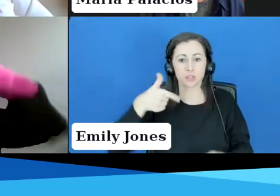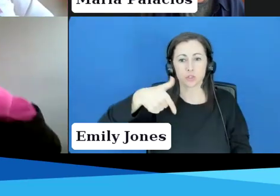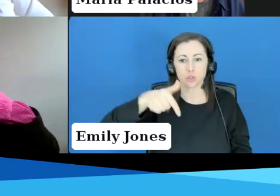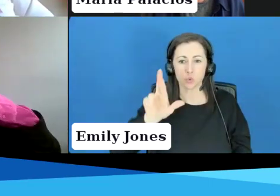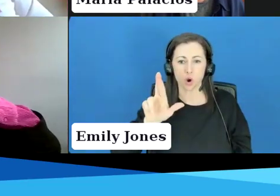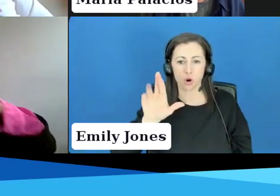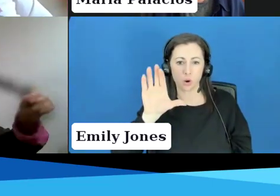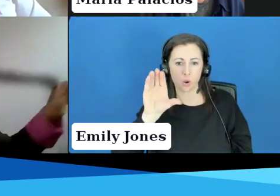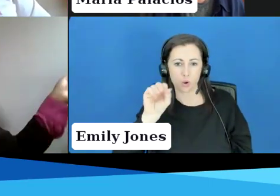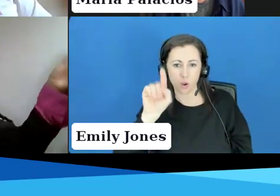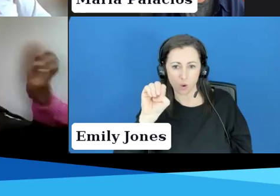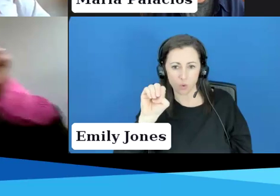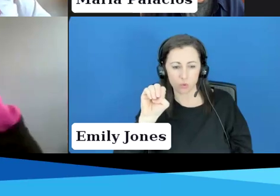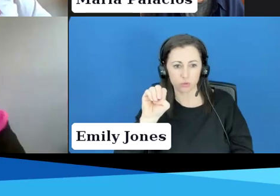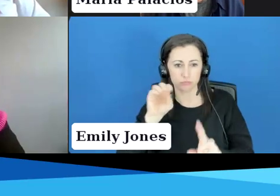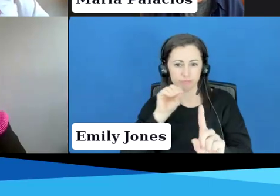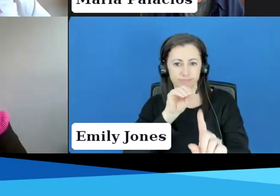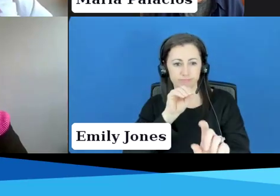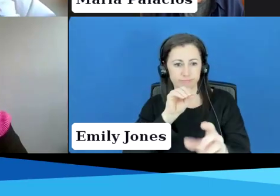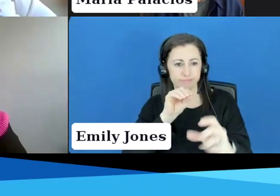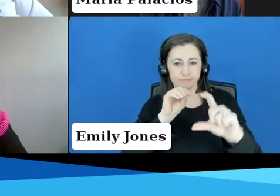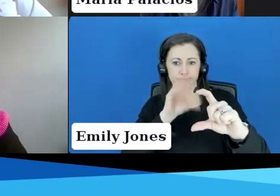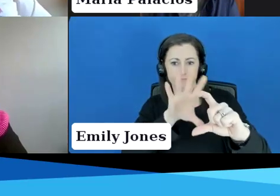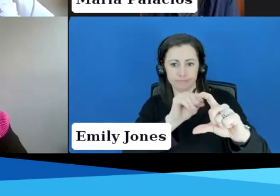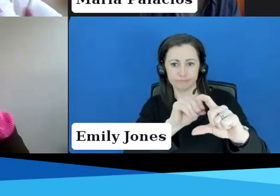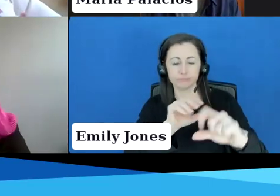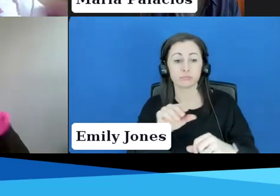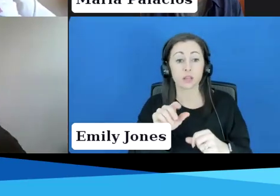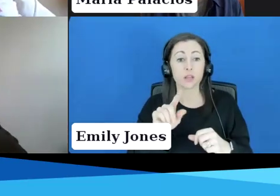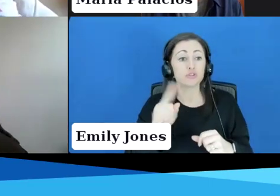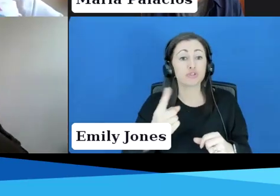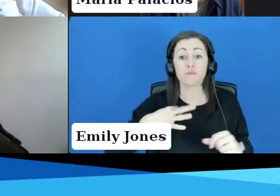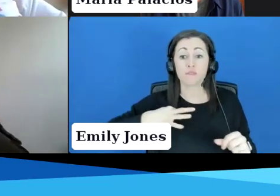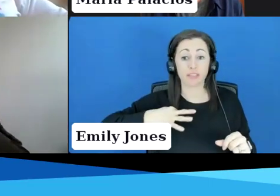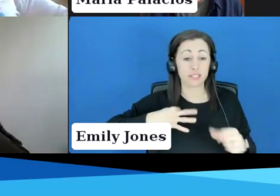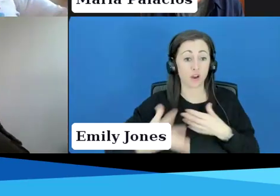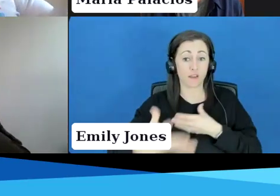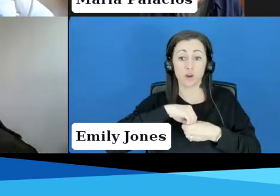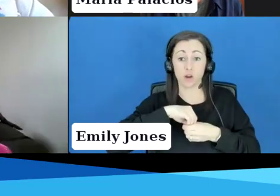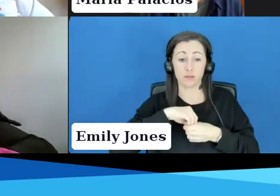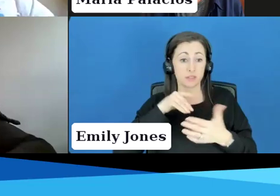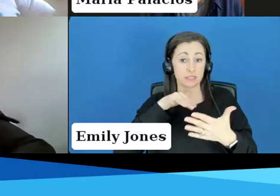Like I said, it's completely voluntary, but if you would like to share it on your socials,